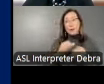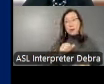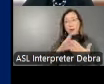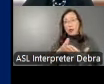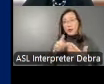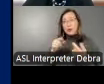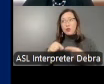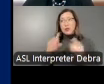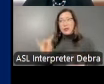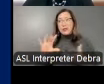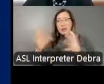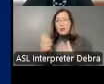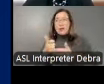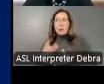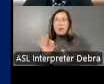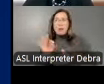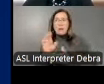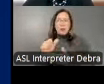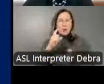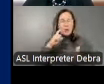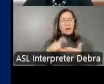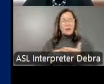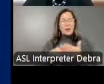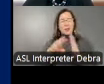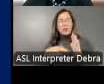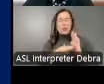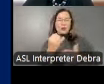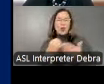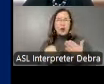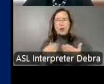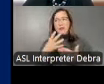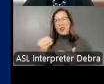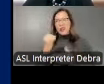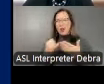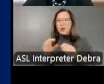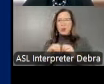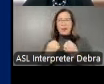and also helping FEMA to recognize the roles of artists and arts organizations as part of